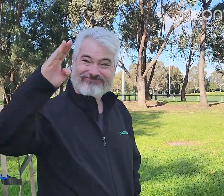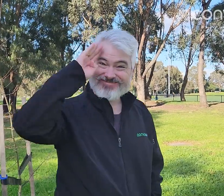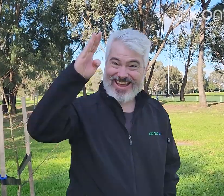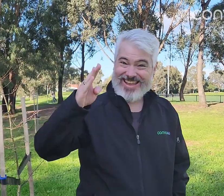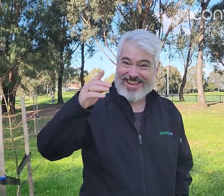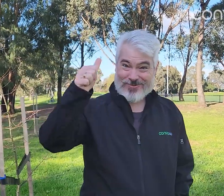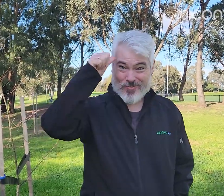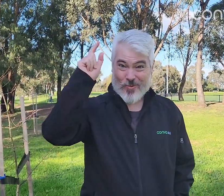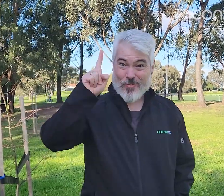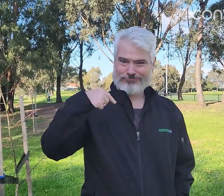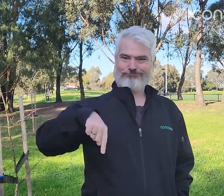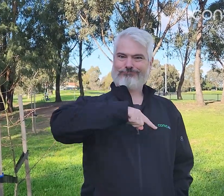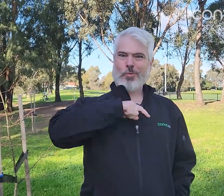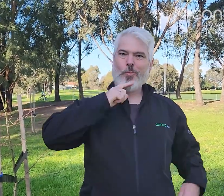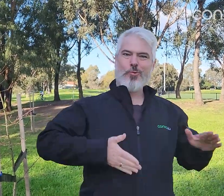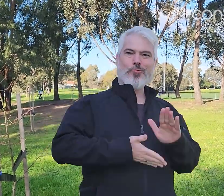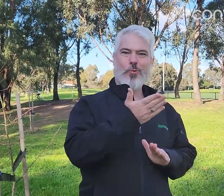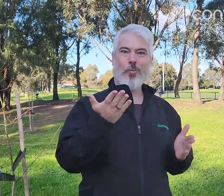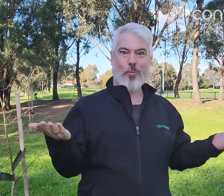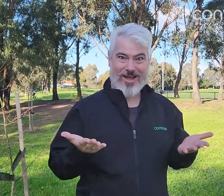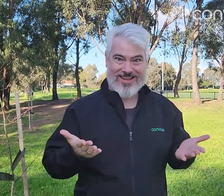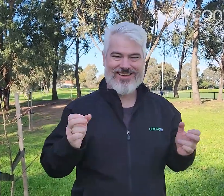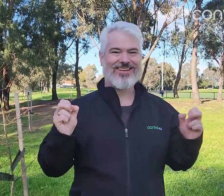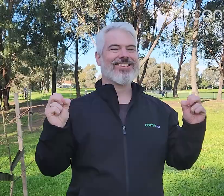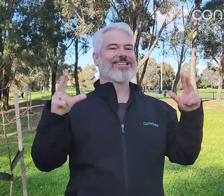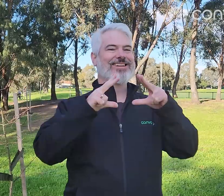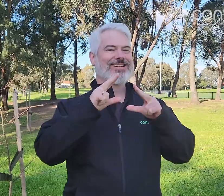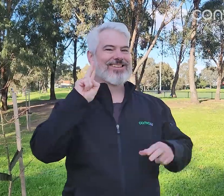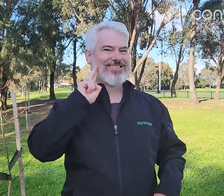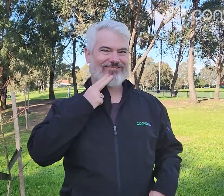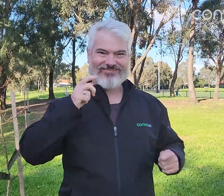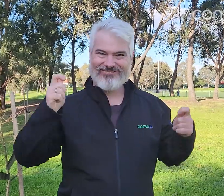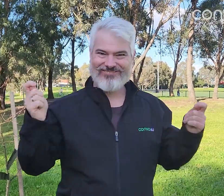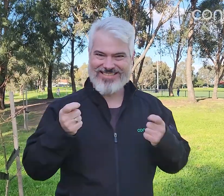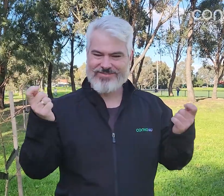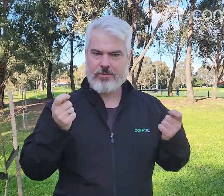Hey there! Just wanted to let you know that Convo Australia will be participating in the Sydney Deaf Festival.